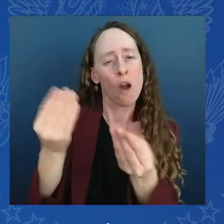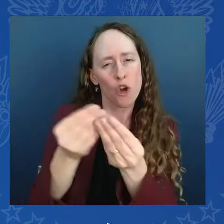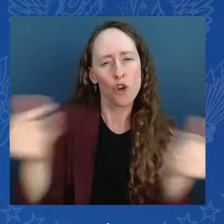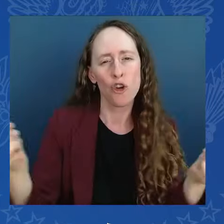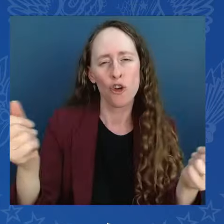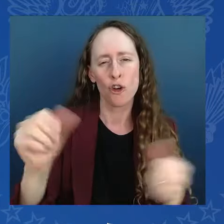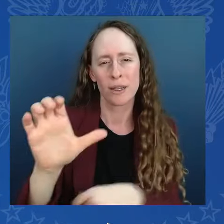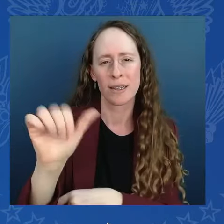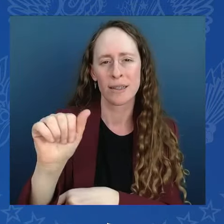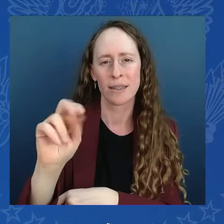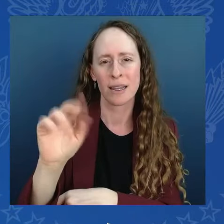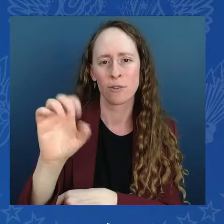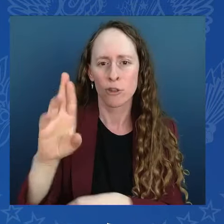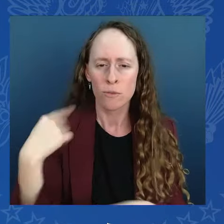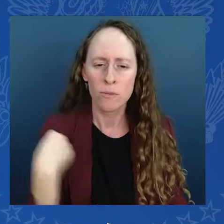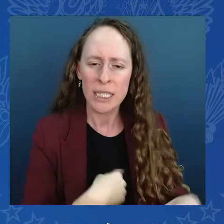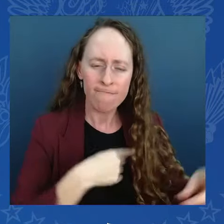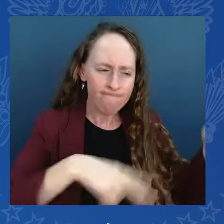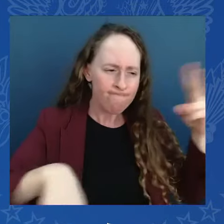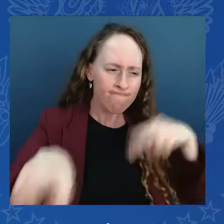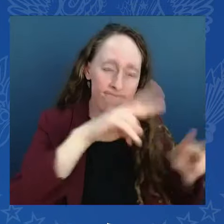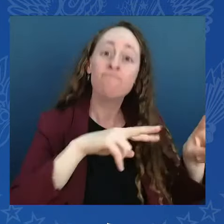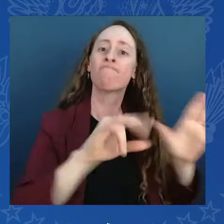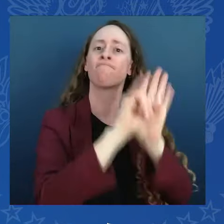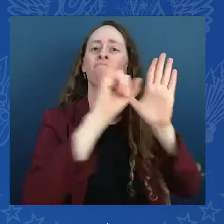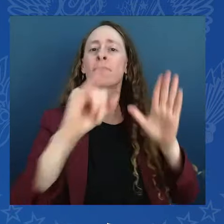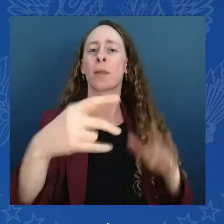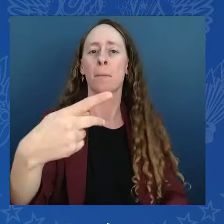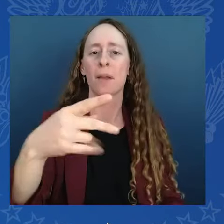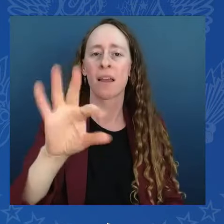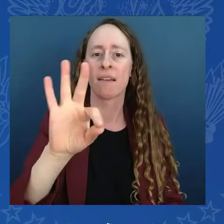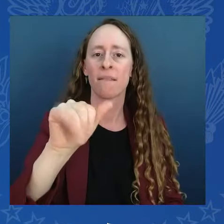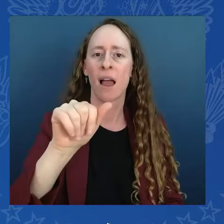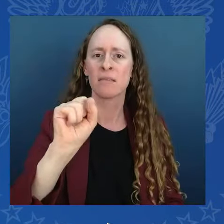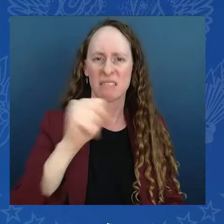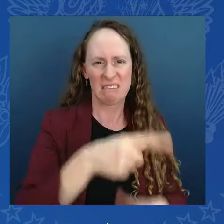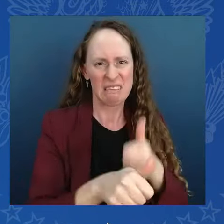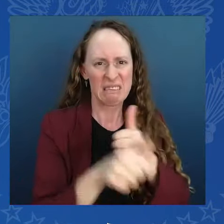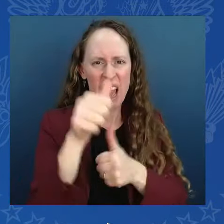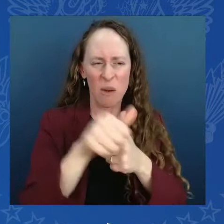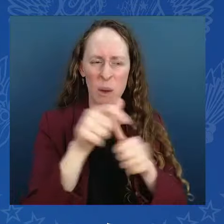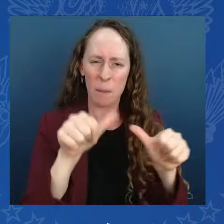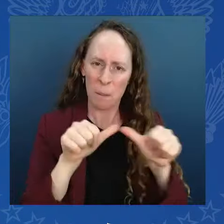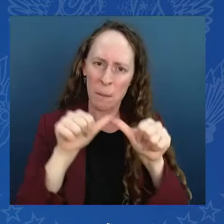referred to as "PFAS." These are chemicals that are found in many everyday products